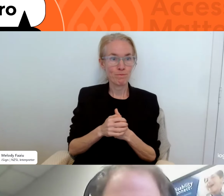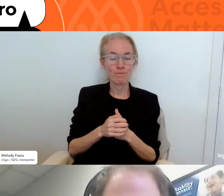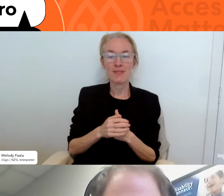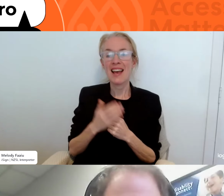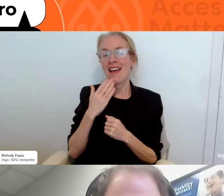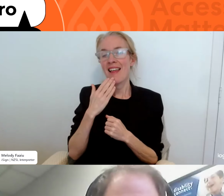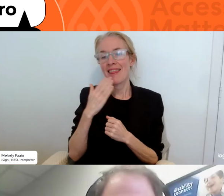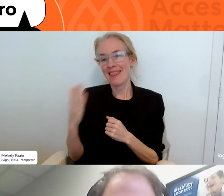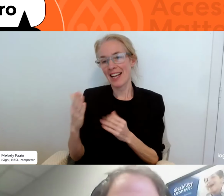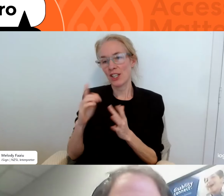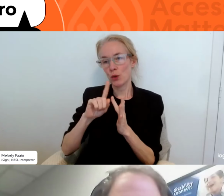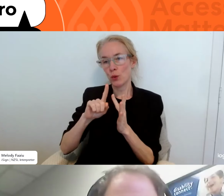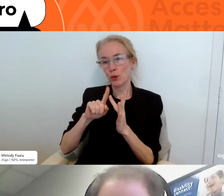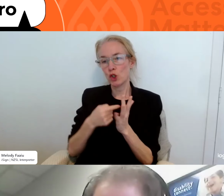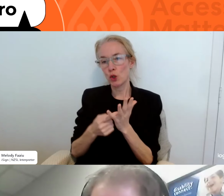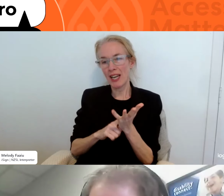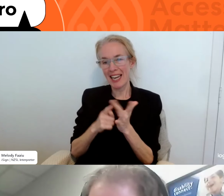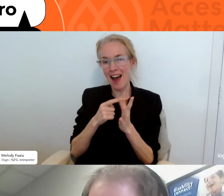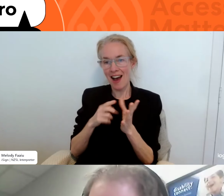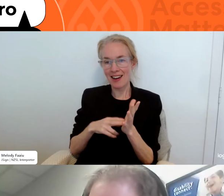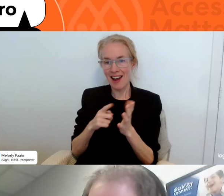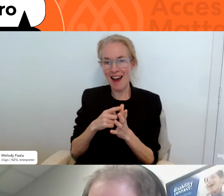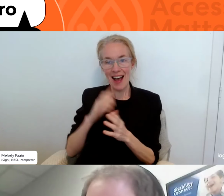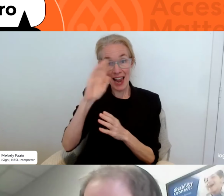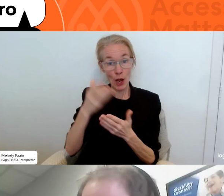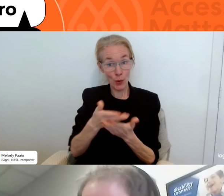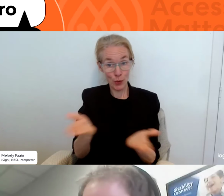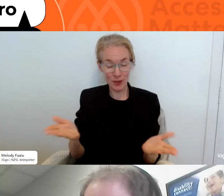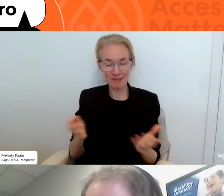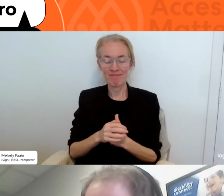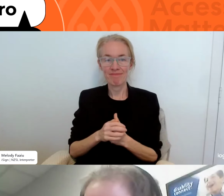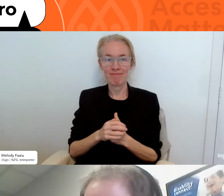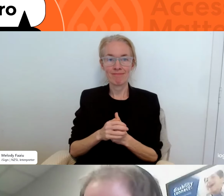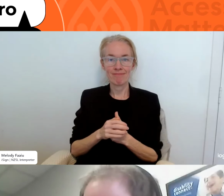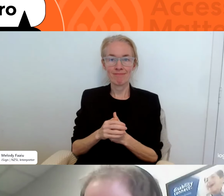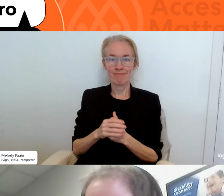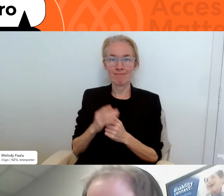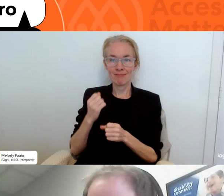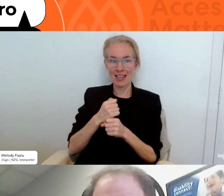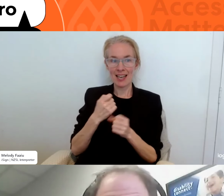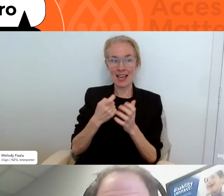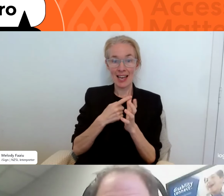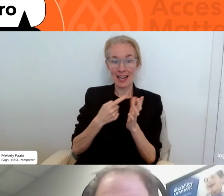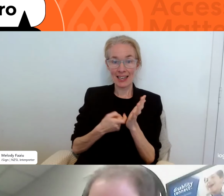much Juliana and greetings everyone. Gareth Ready is from Signature